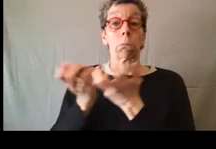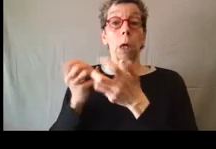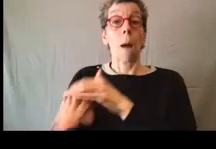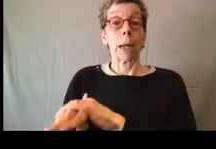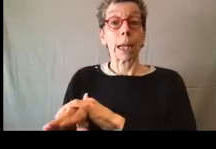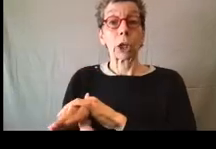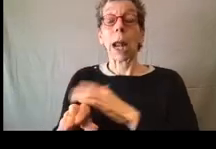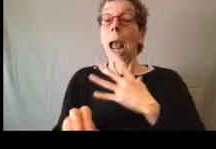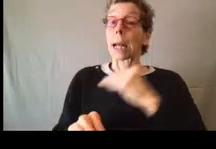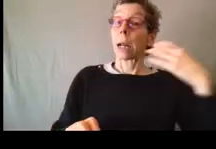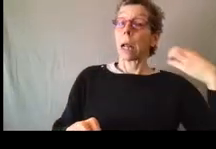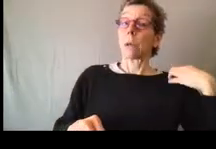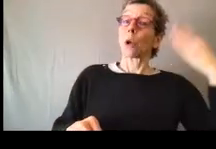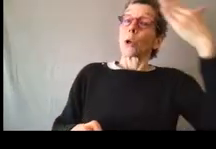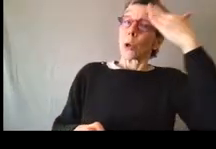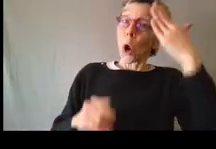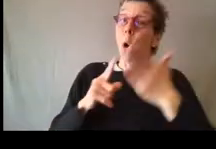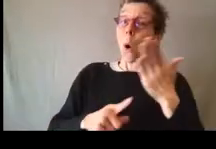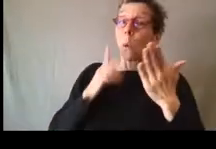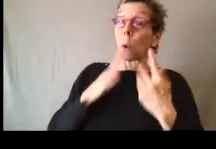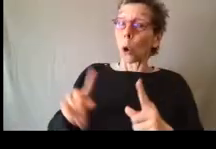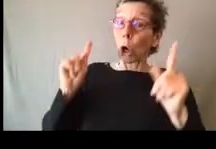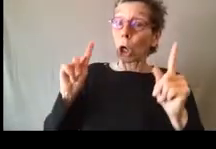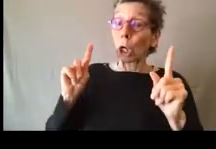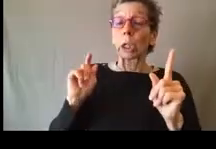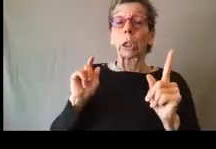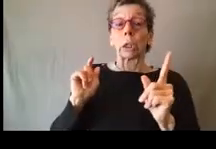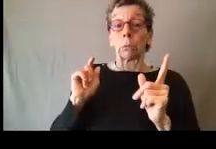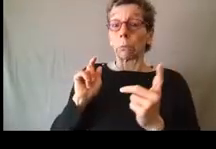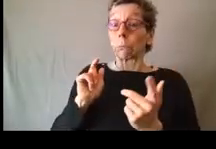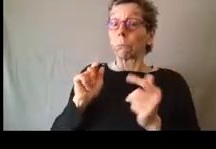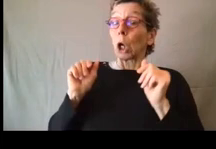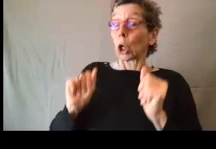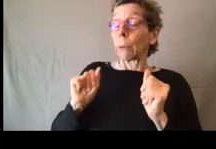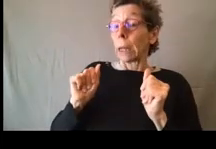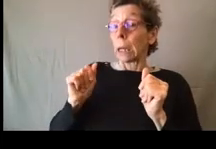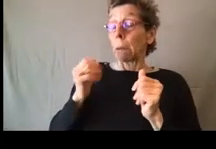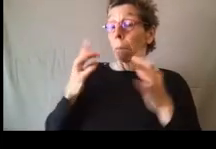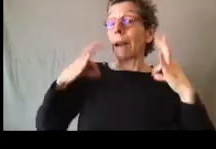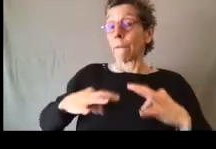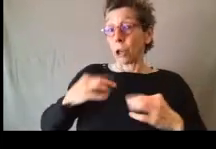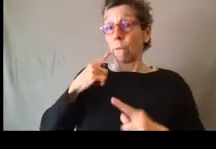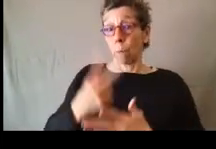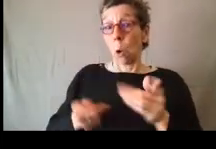perspective and the characteristics of those requests and accommodations could be useful.